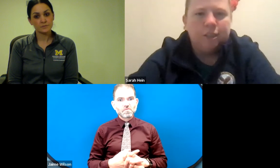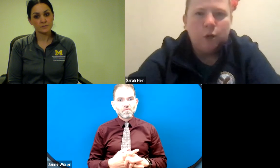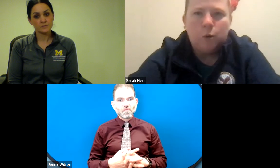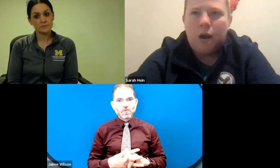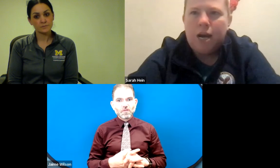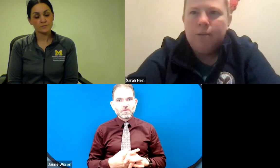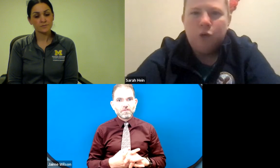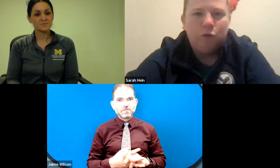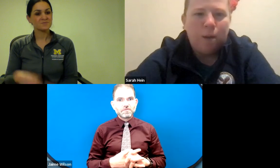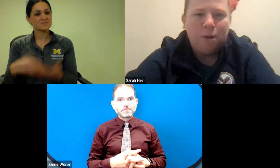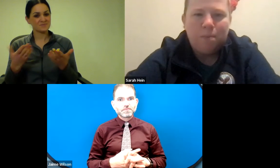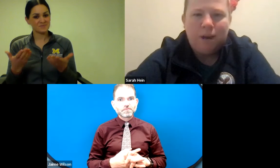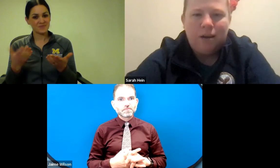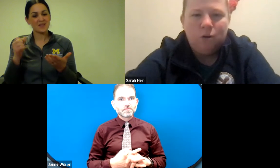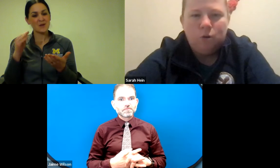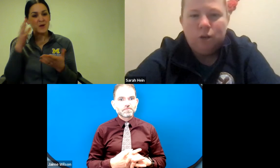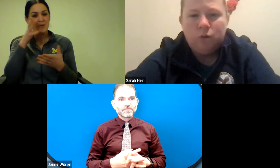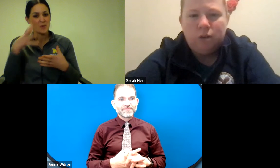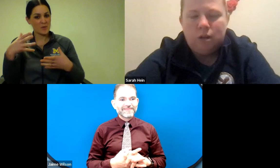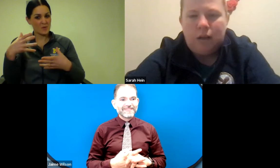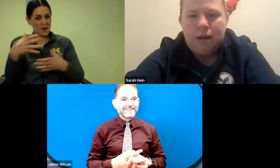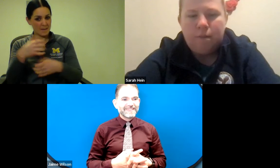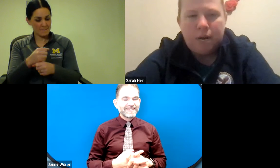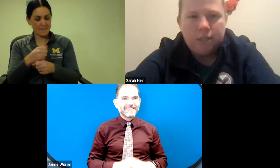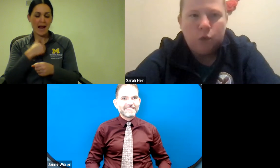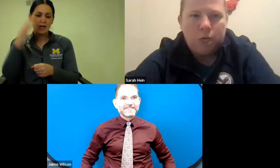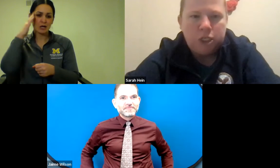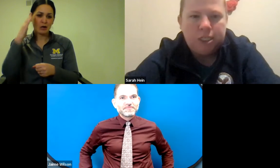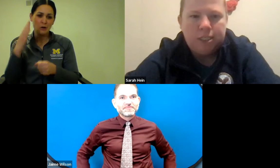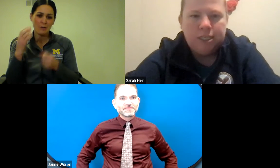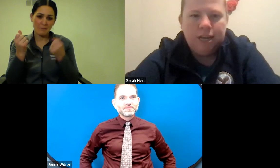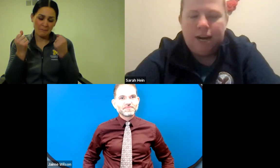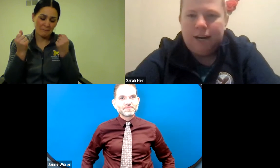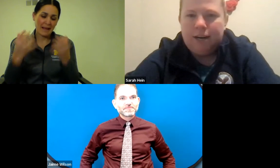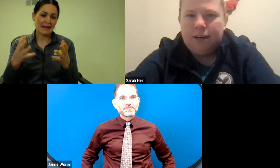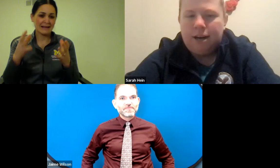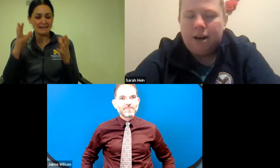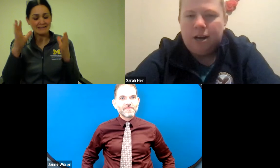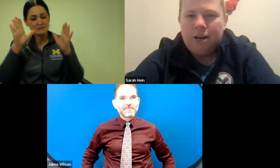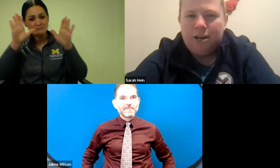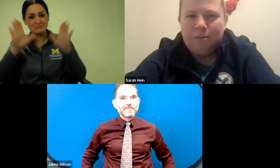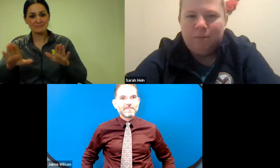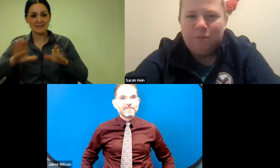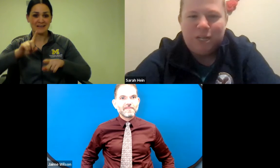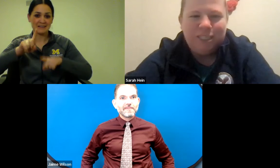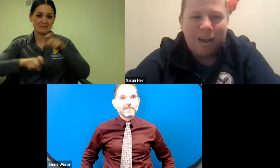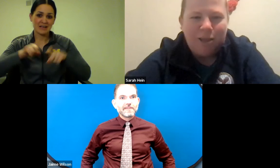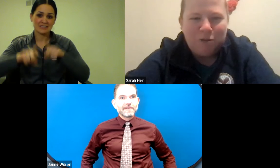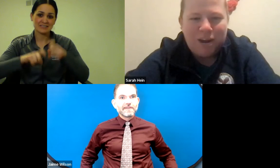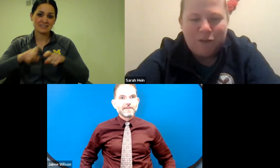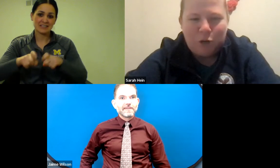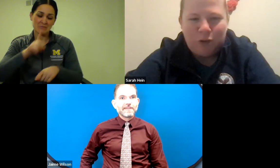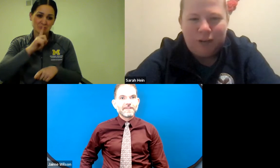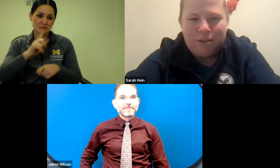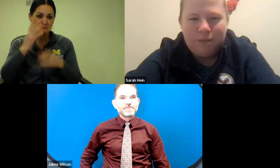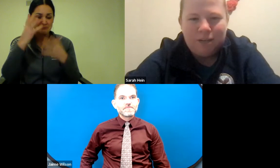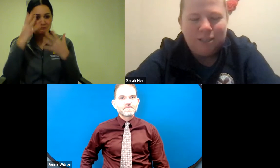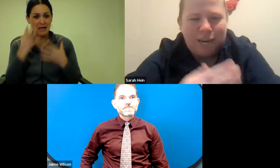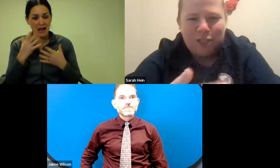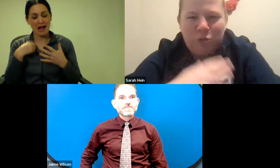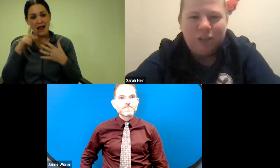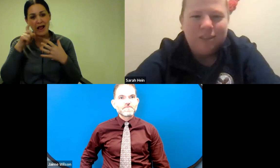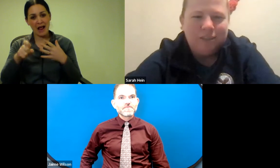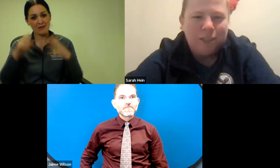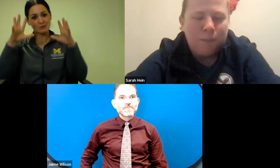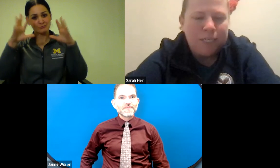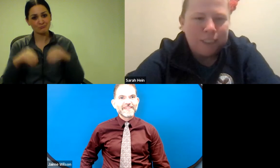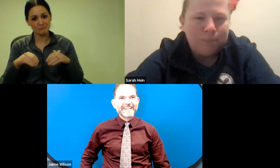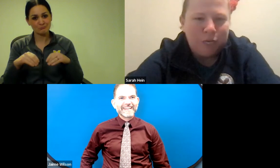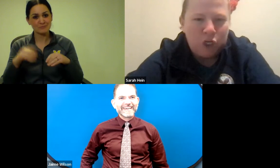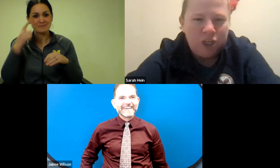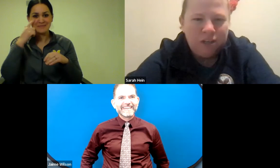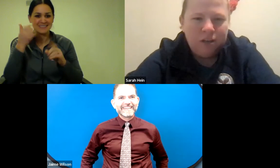Sarah Hein: So I am going to web up. I know there were a lot of amazing questions, and I am really sad that we have to go tonight because it will generate an amazing people.